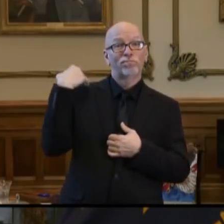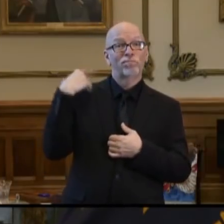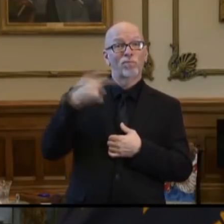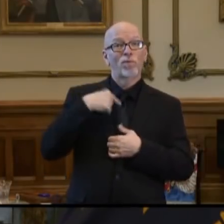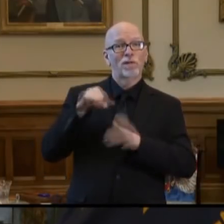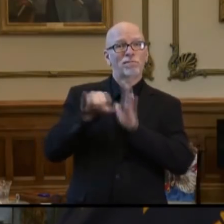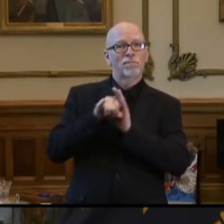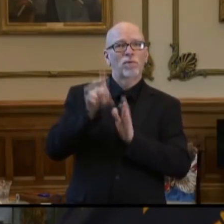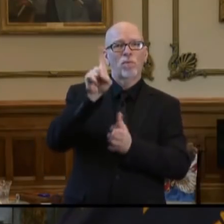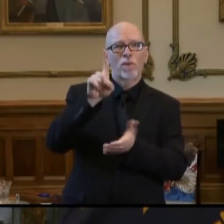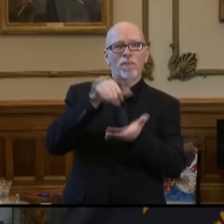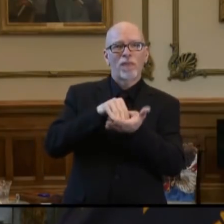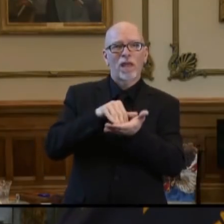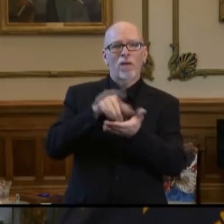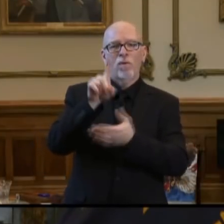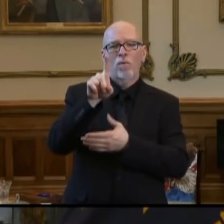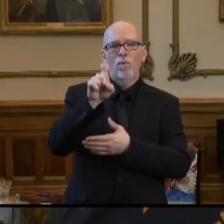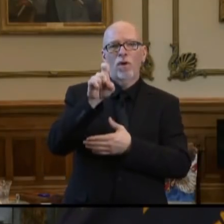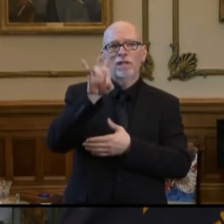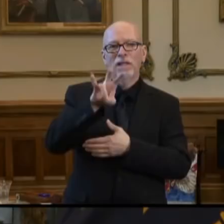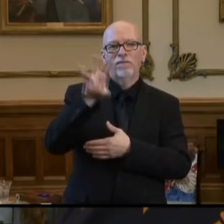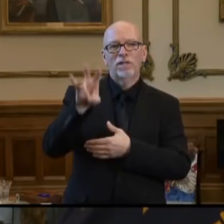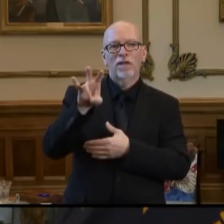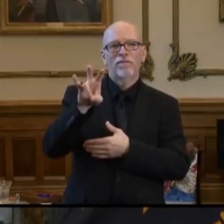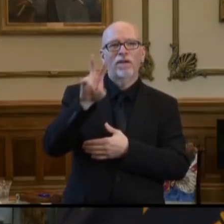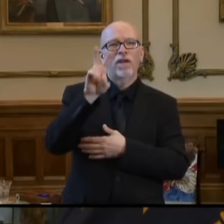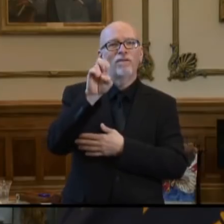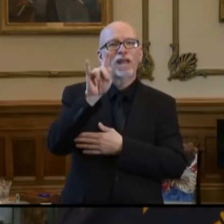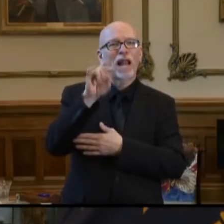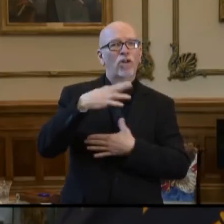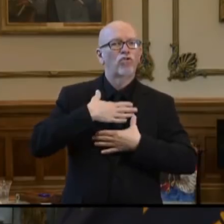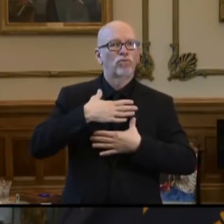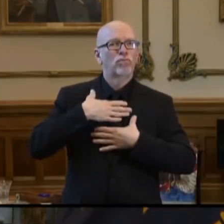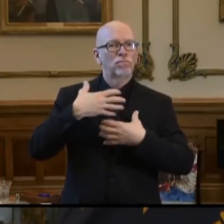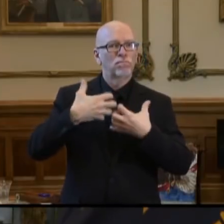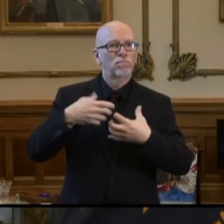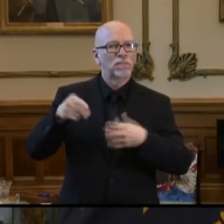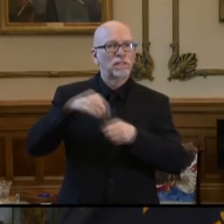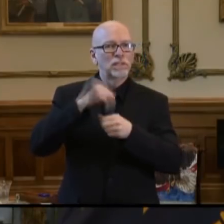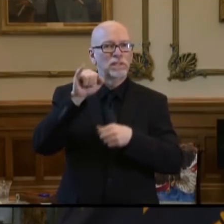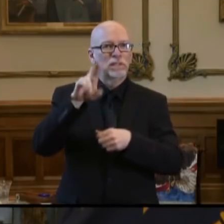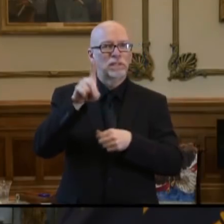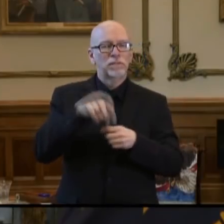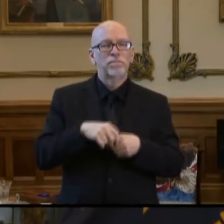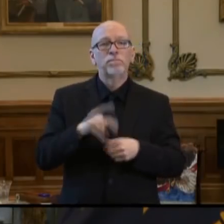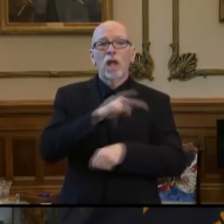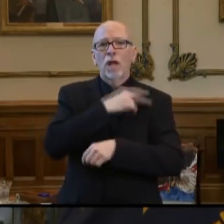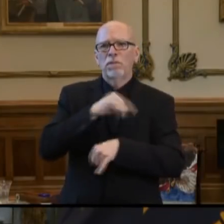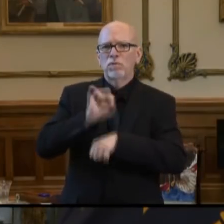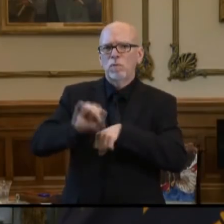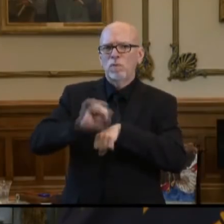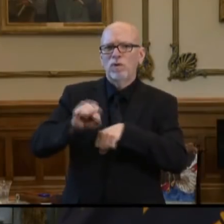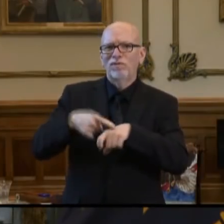CARE IN A PORTION OF THOSE WHO NEED A VENTILATOR. AS OF MARCH 1ST WE IDENTIFIED A BASELINE NUMBER OF ONE THOUSAND ONE